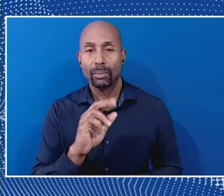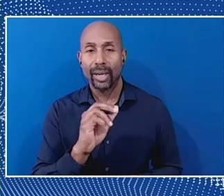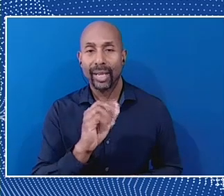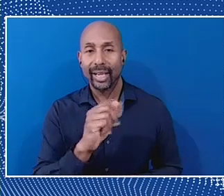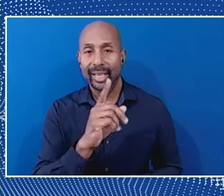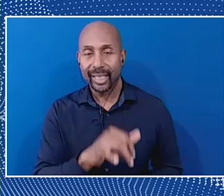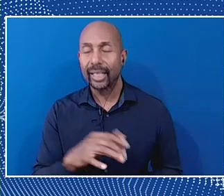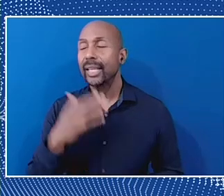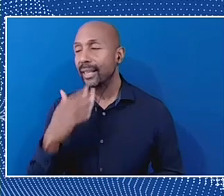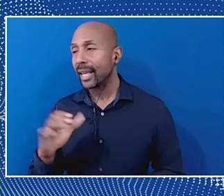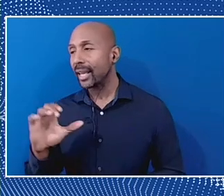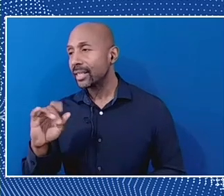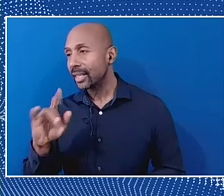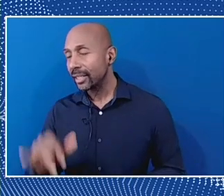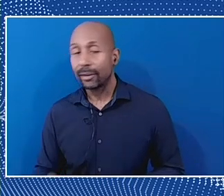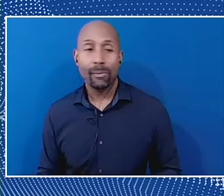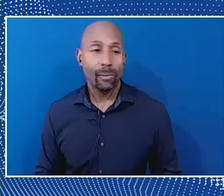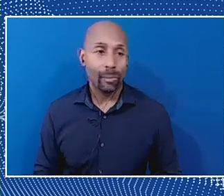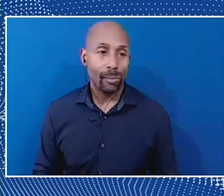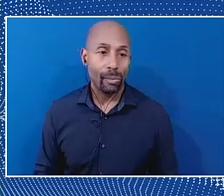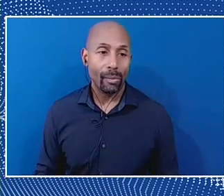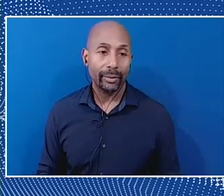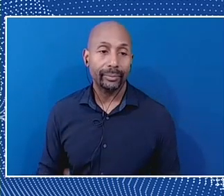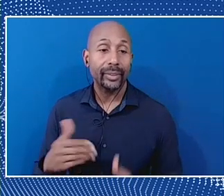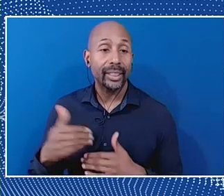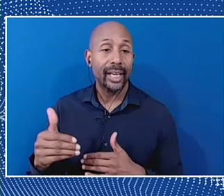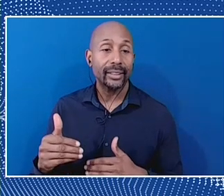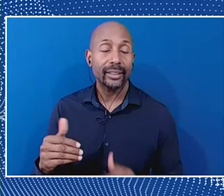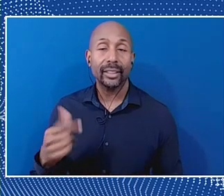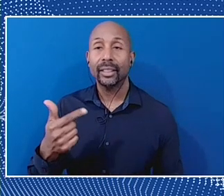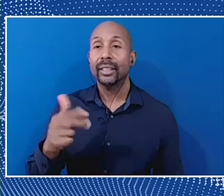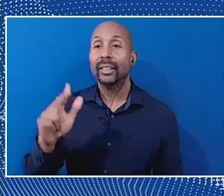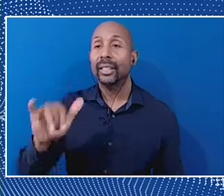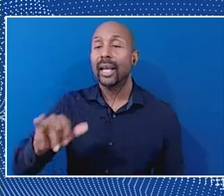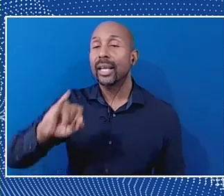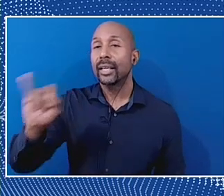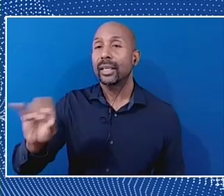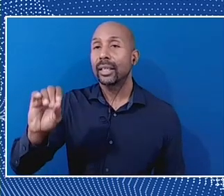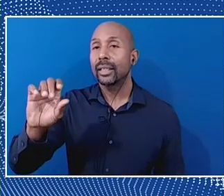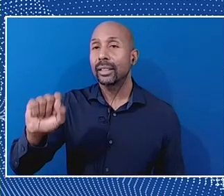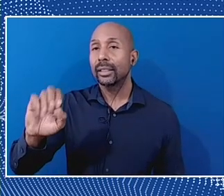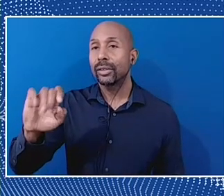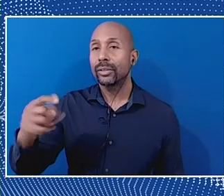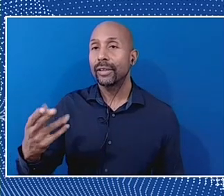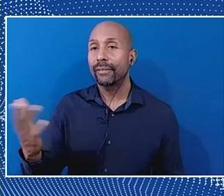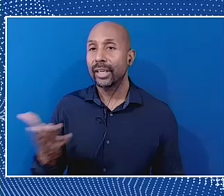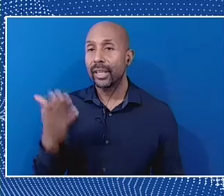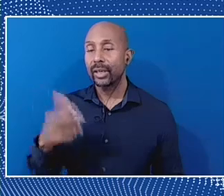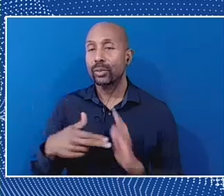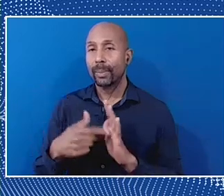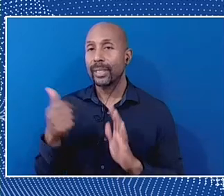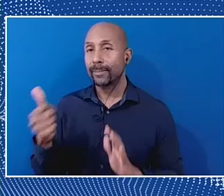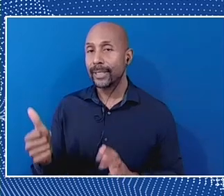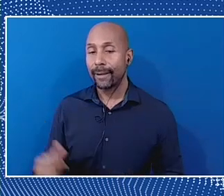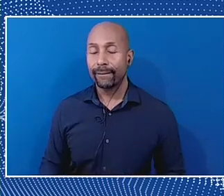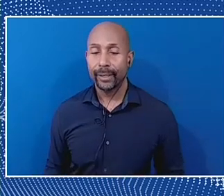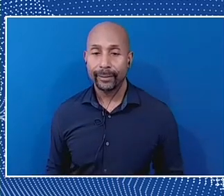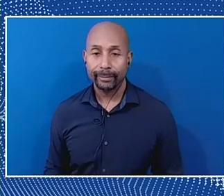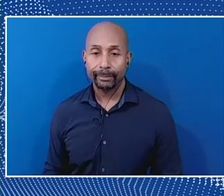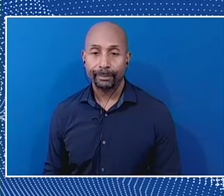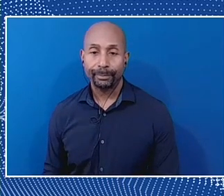I just admitted Guy Joseph, who's here representing himself and Guy is in the room.